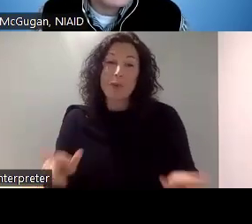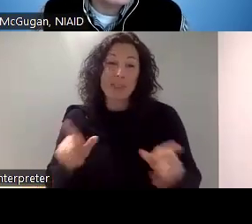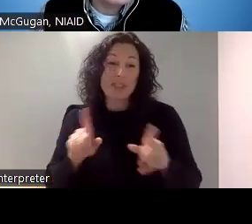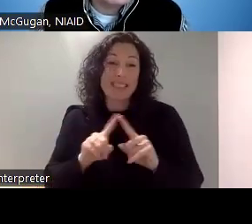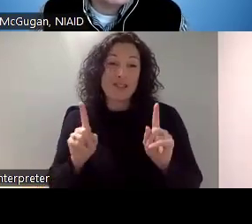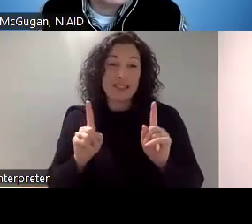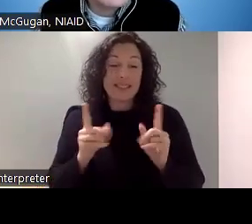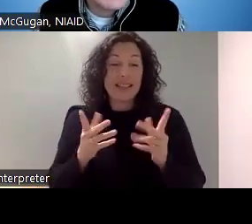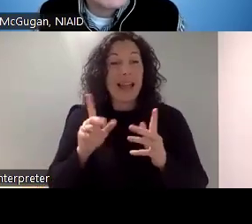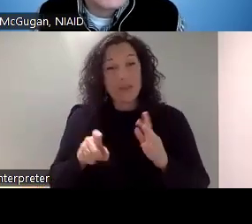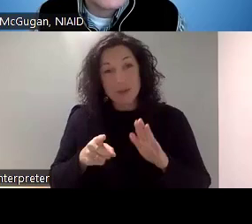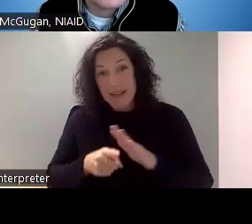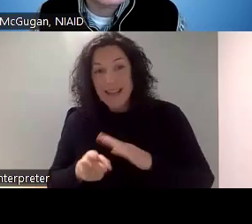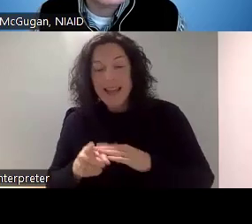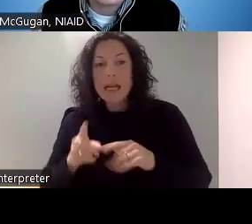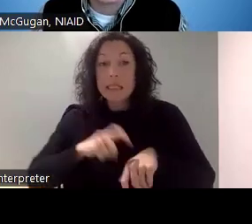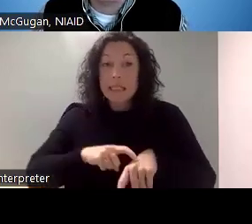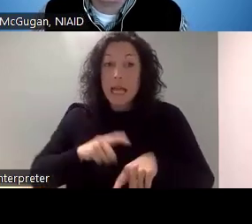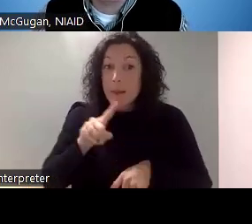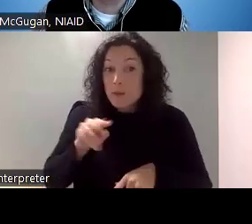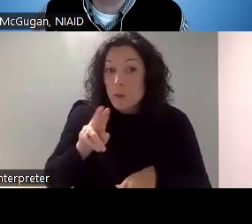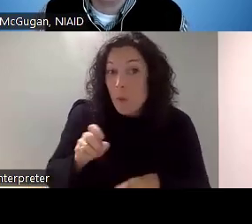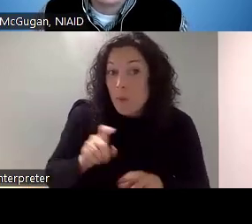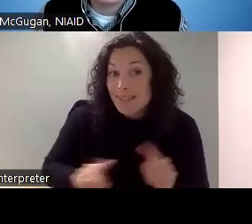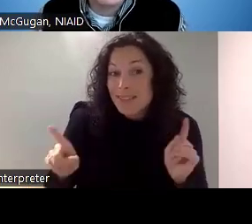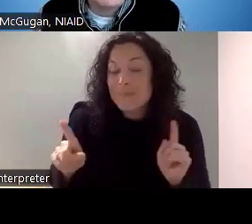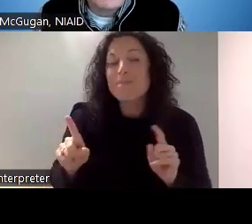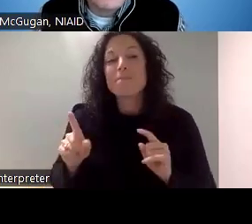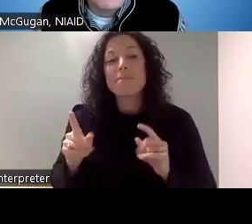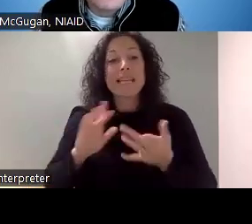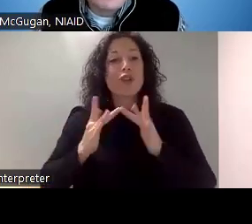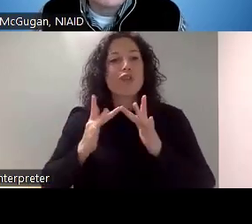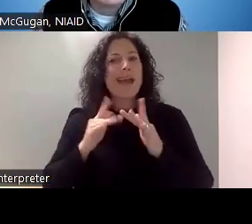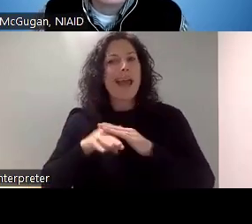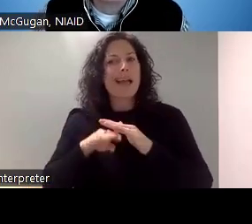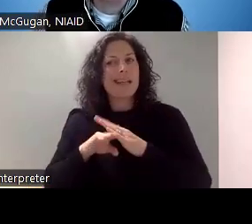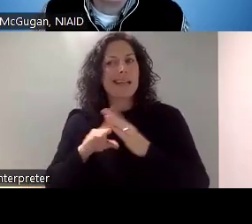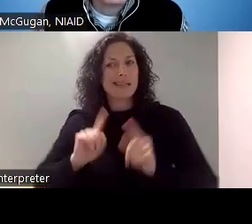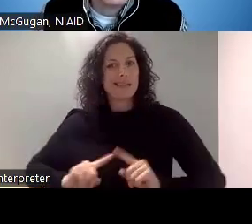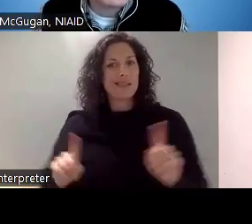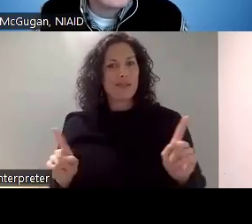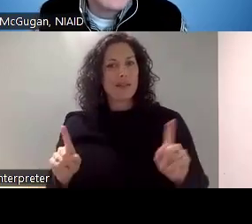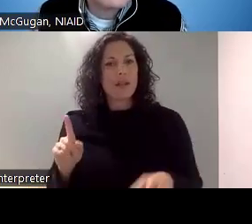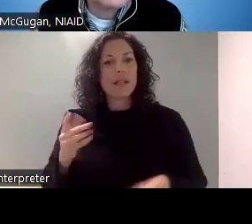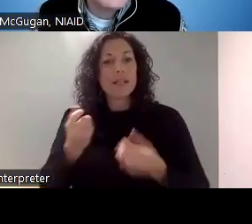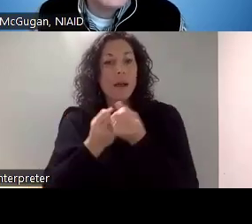They may be in a different time zone. They may have different access to the Internet. Their sponsored program staff